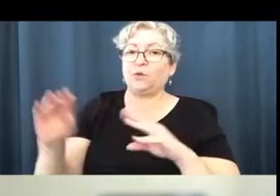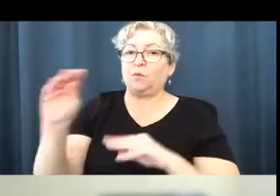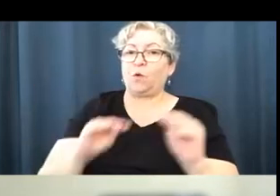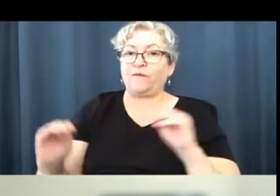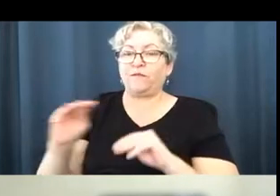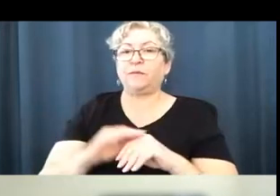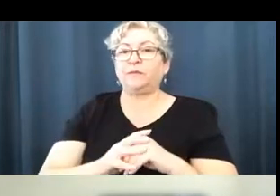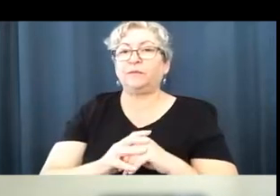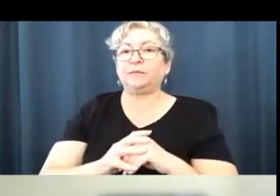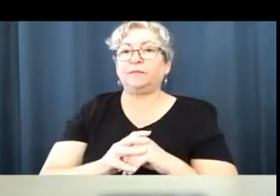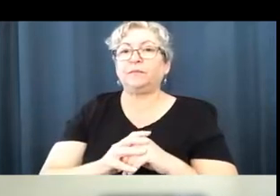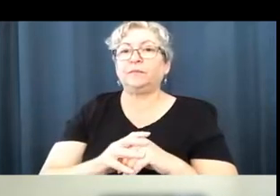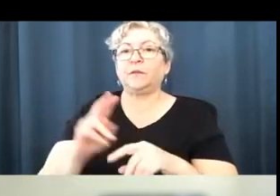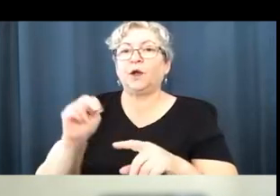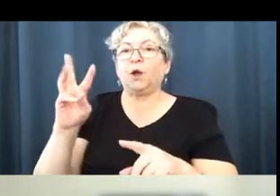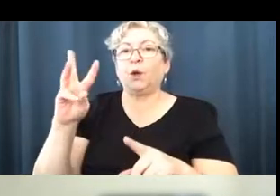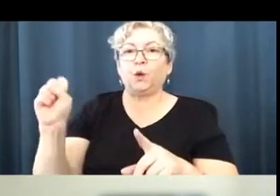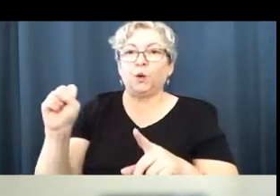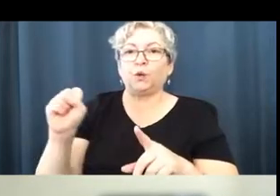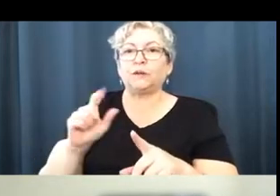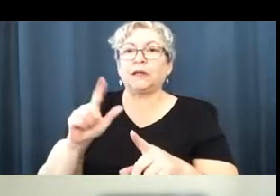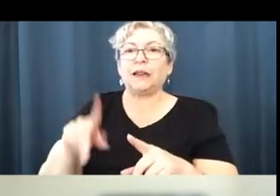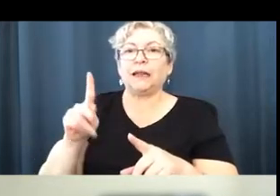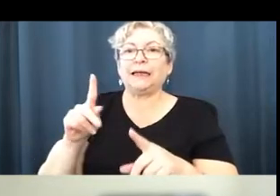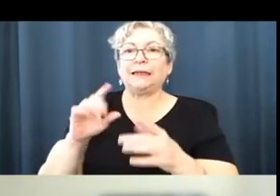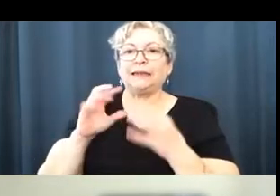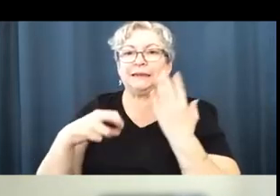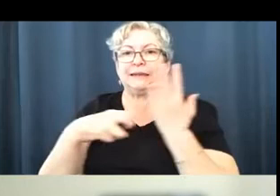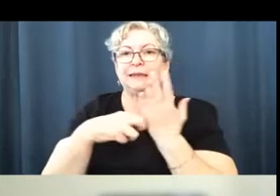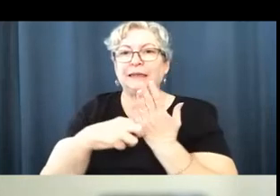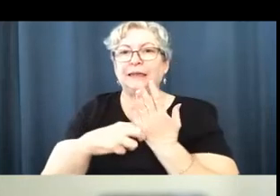[Narrator] Link news, link tickets, clickable survey,